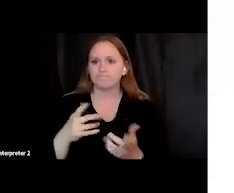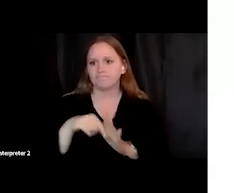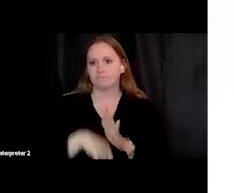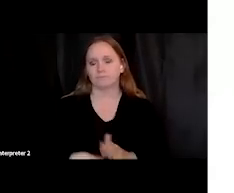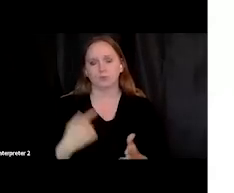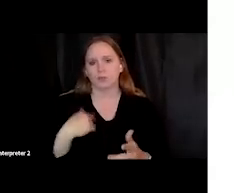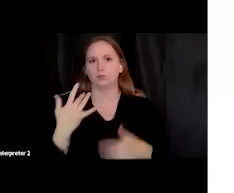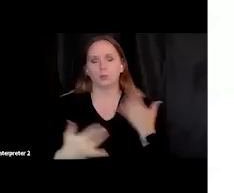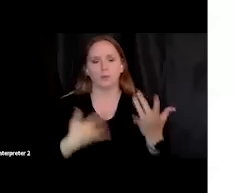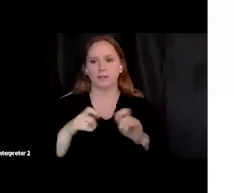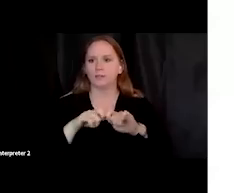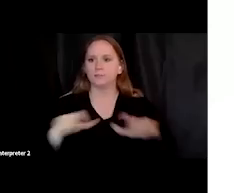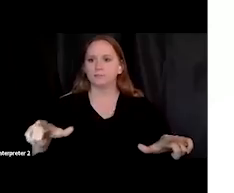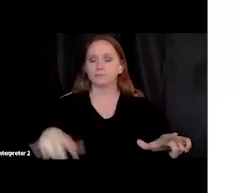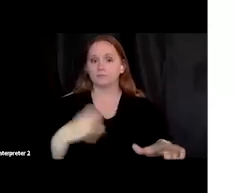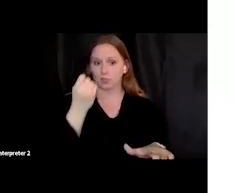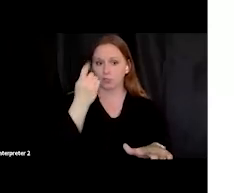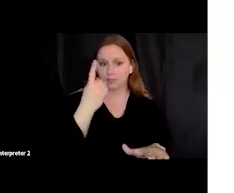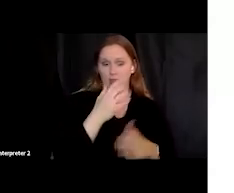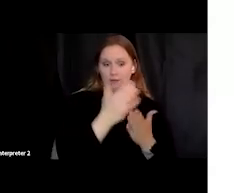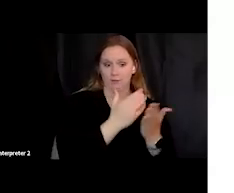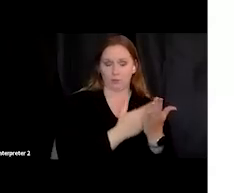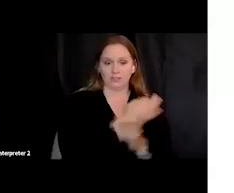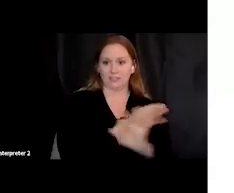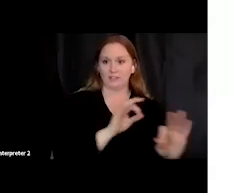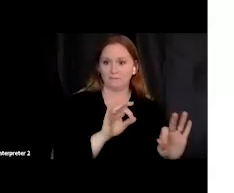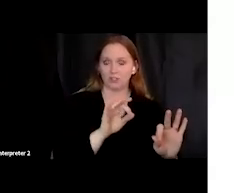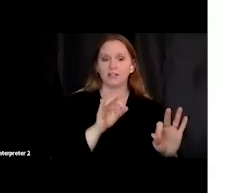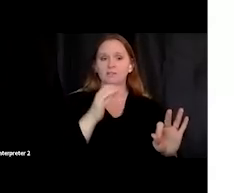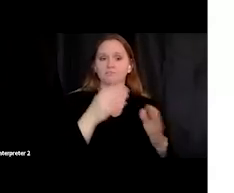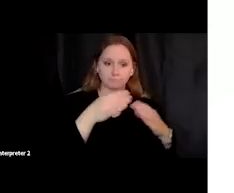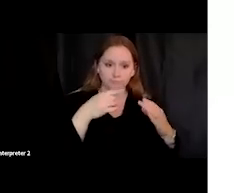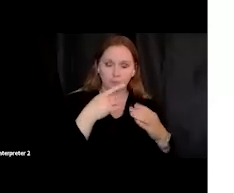It'll be free, self-paced, open to the public, and this will be accredited